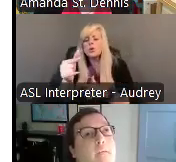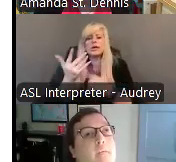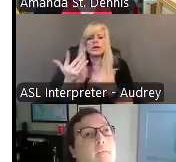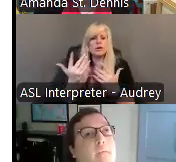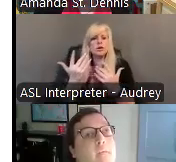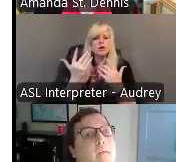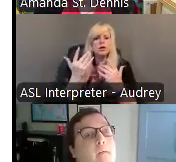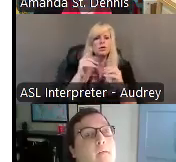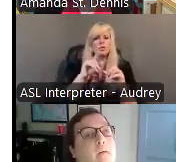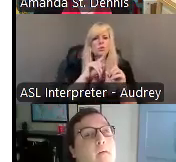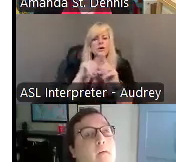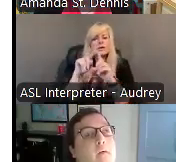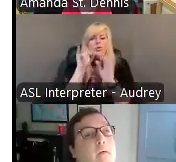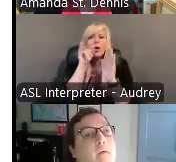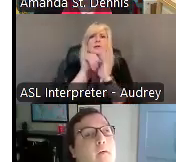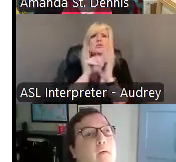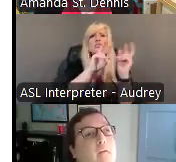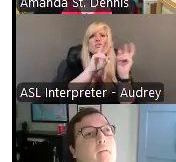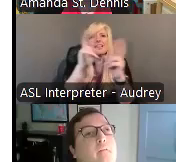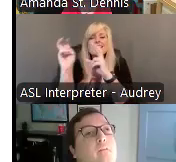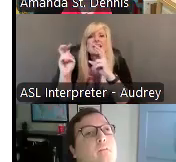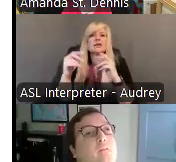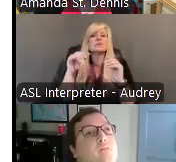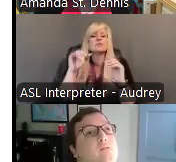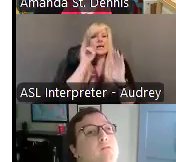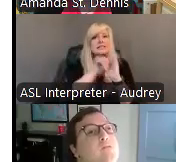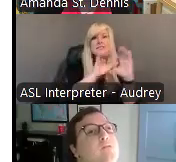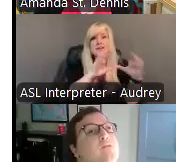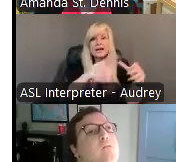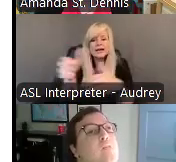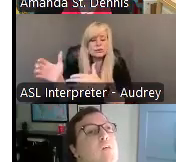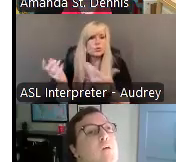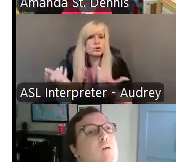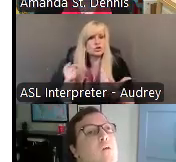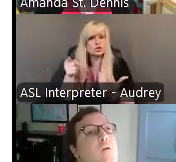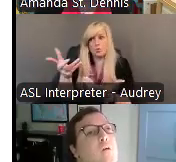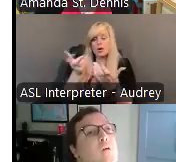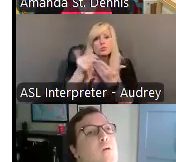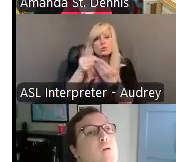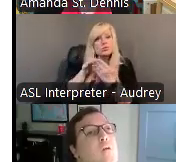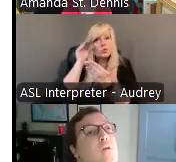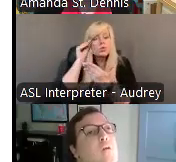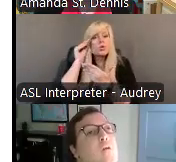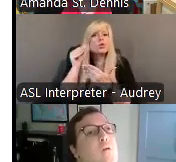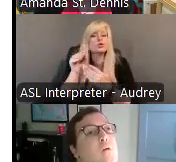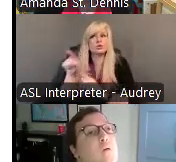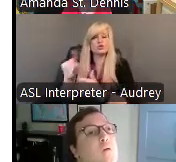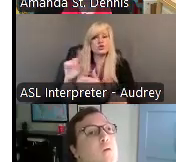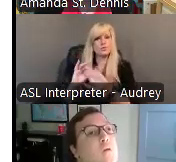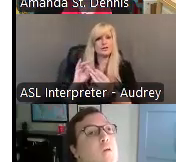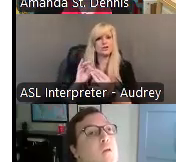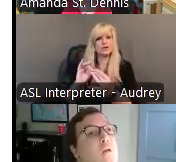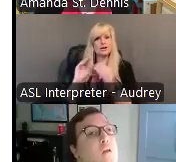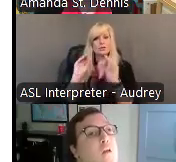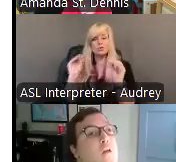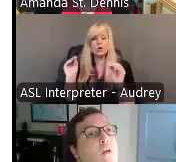identifying themes and categories were about. And even though she mentioned not having a PhD,